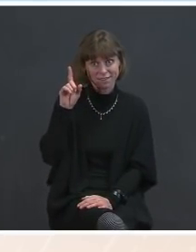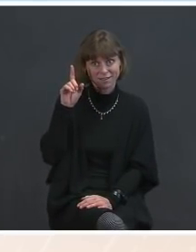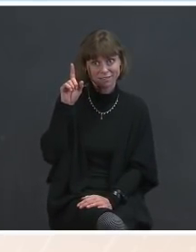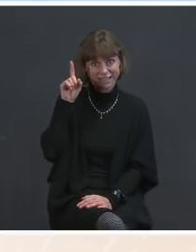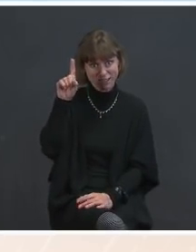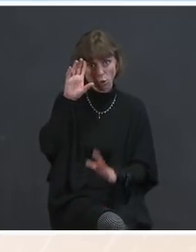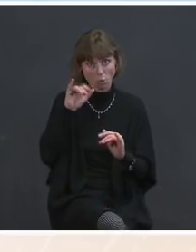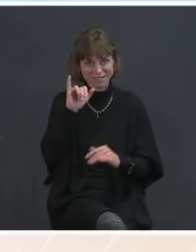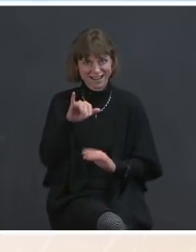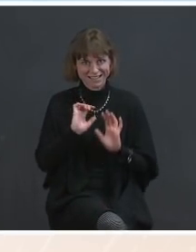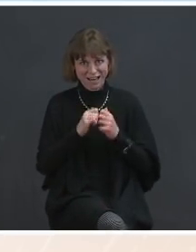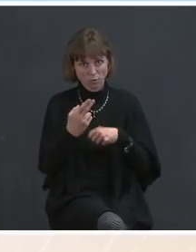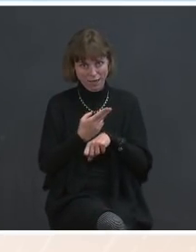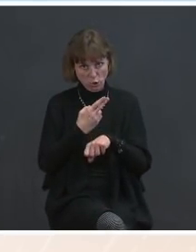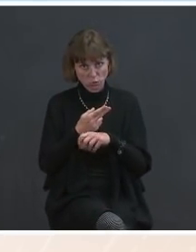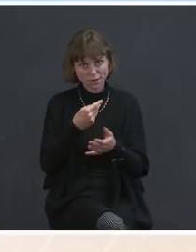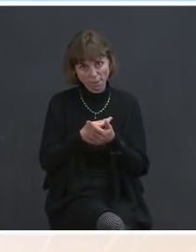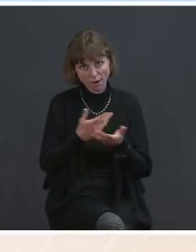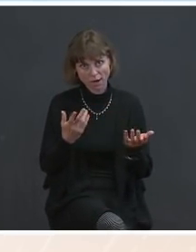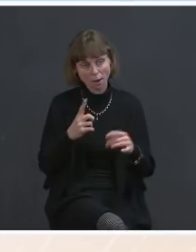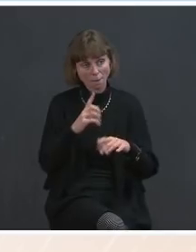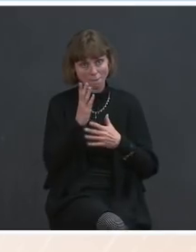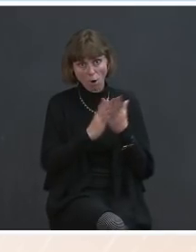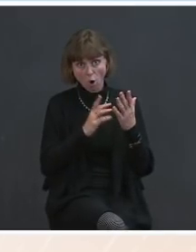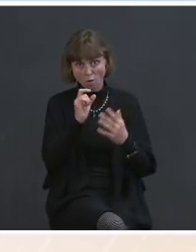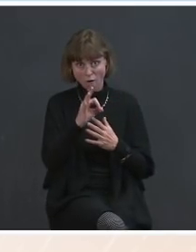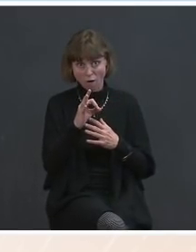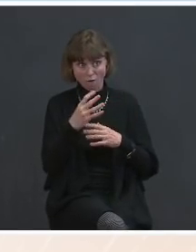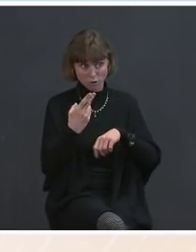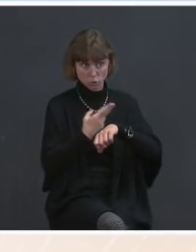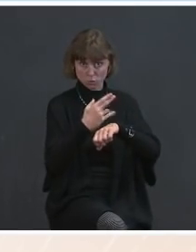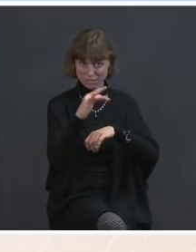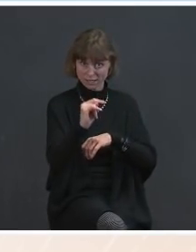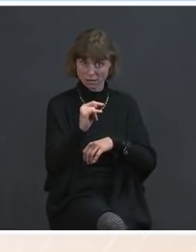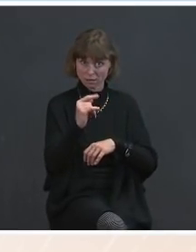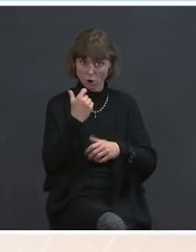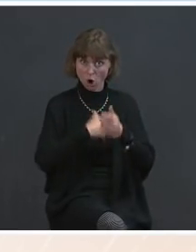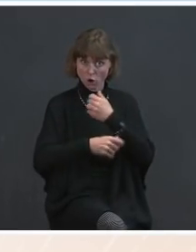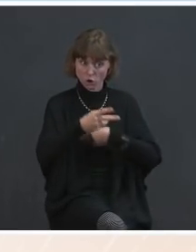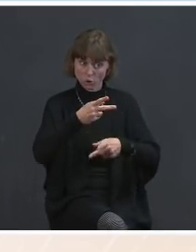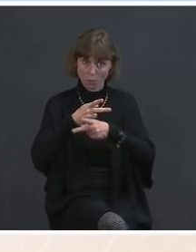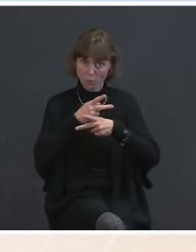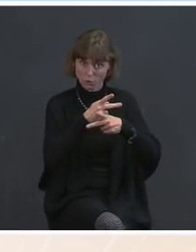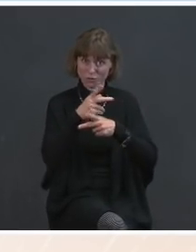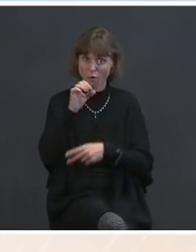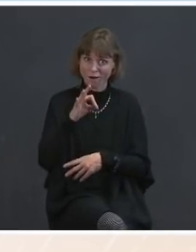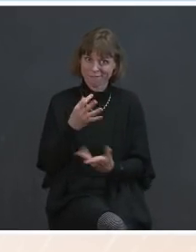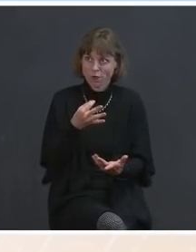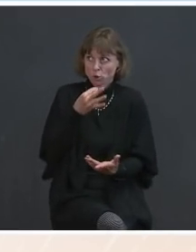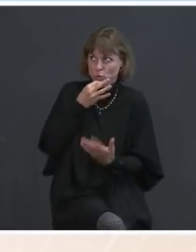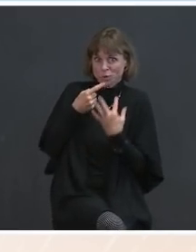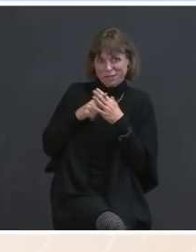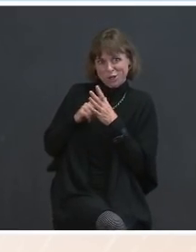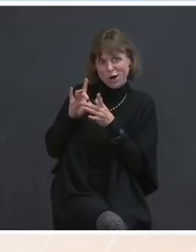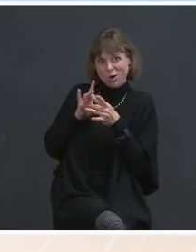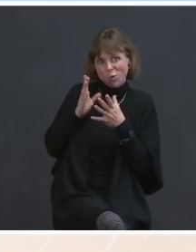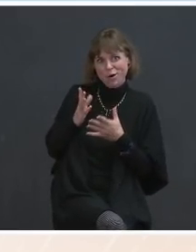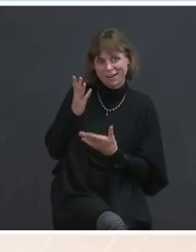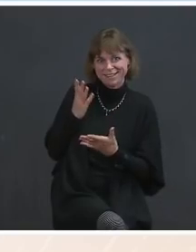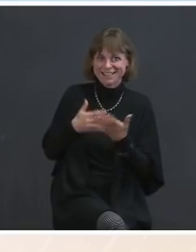But part of the implementation of it will be under the purview of our soon-to-be-starting coordinator and senior advisor to the President,